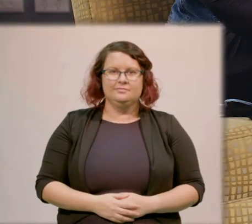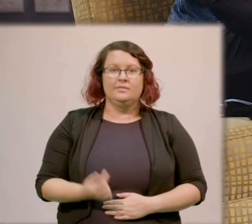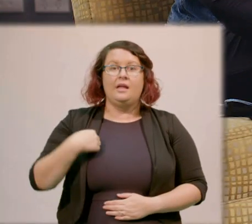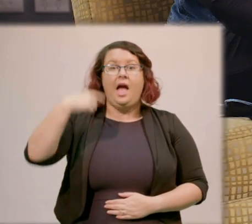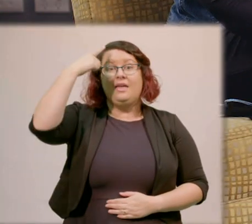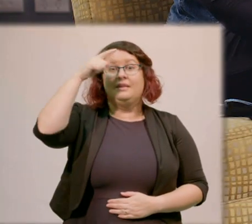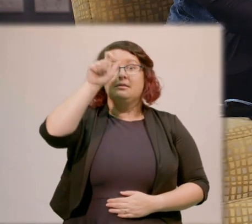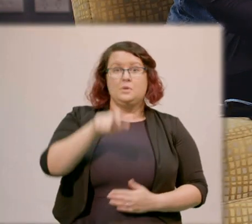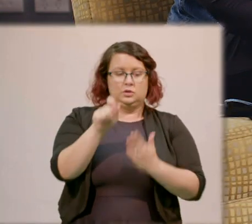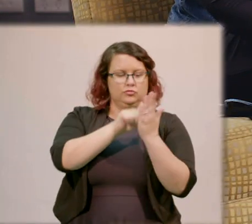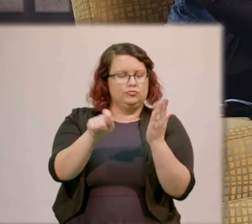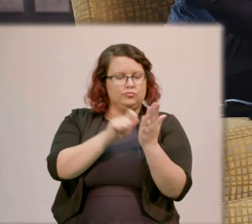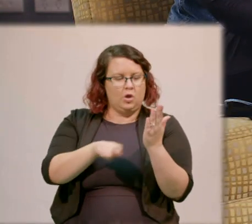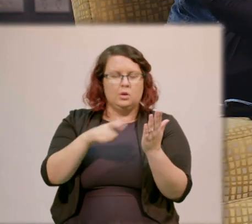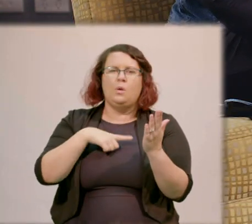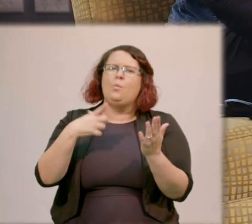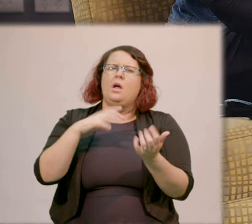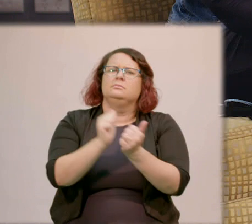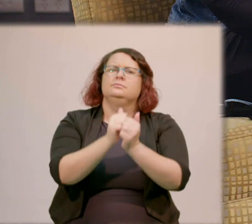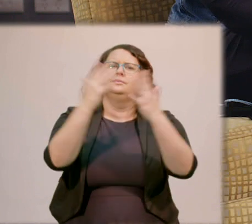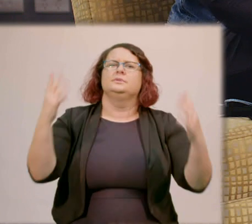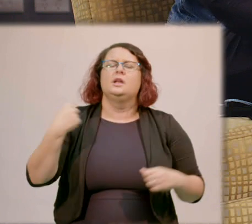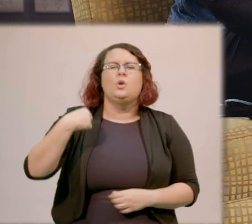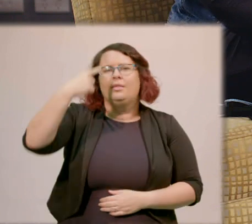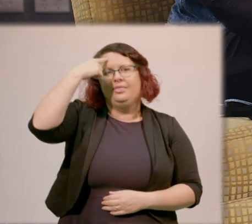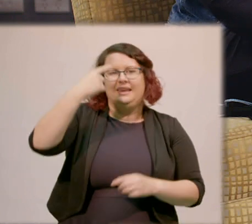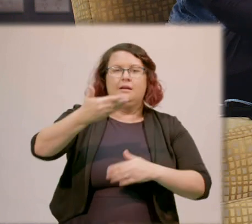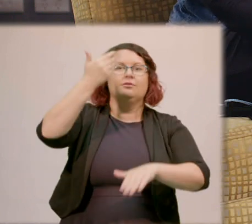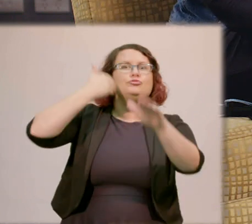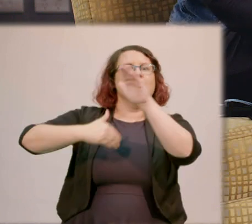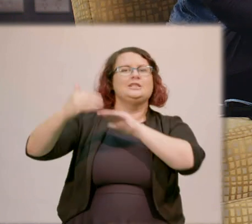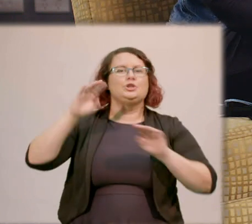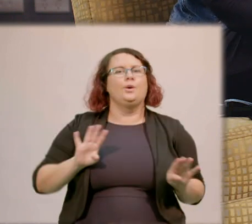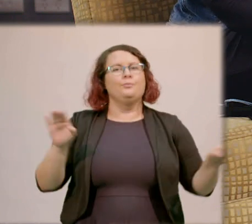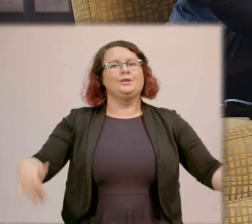I think the author is challenging the idea of a princess from the traditional fairytale.